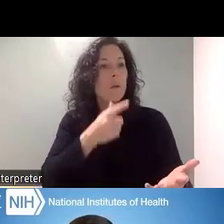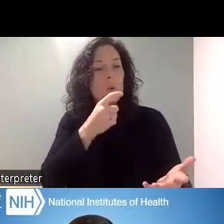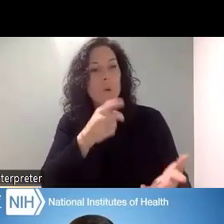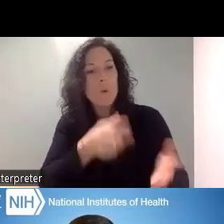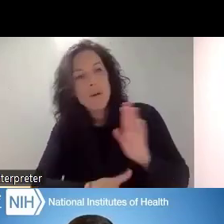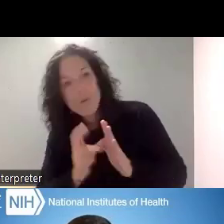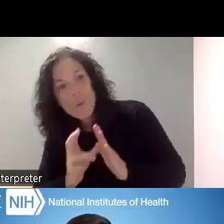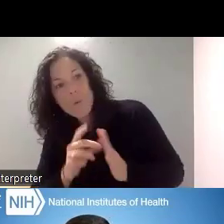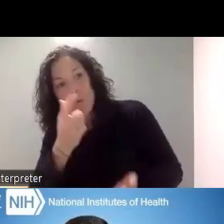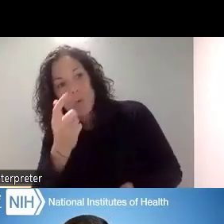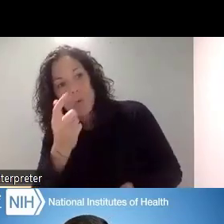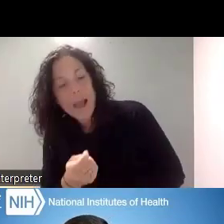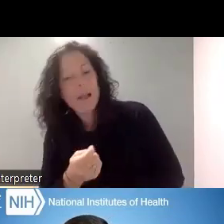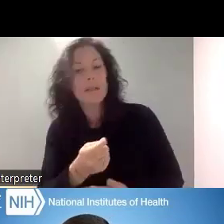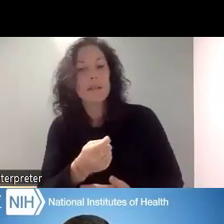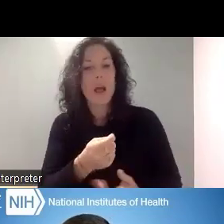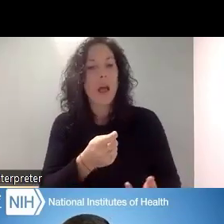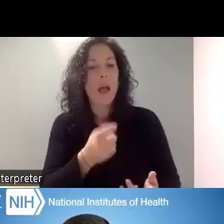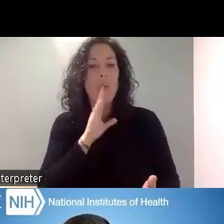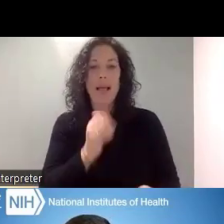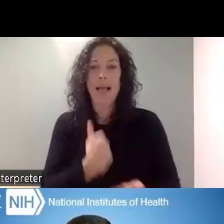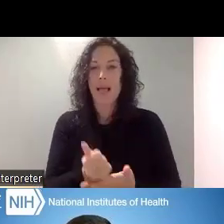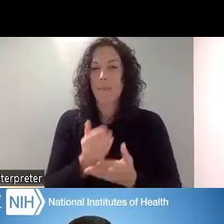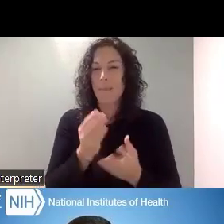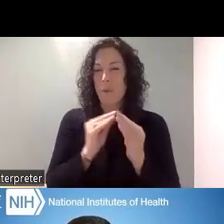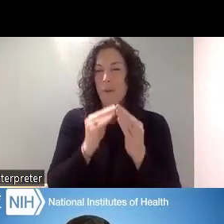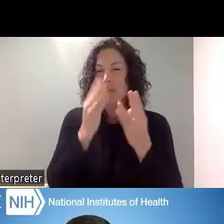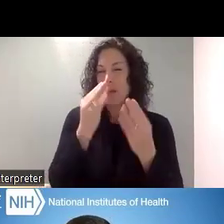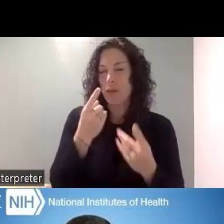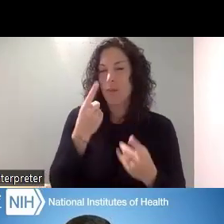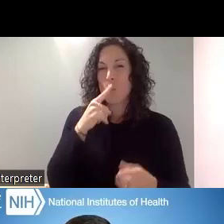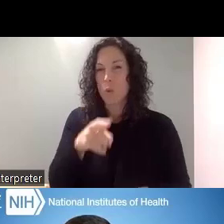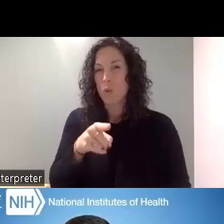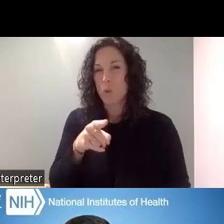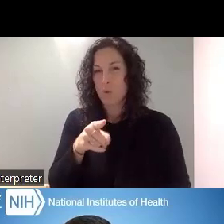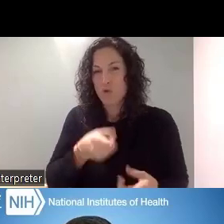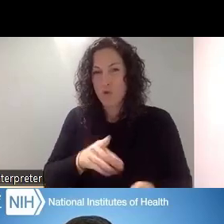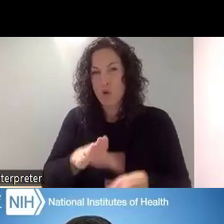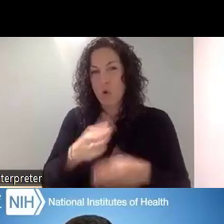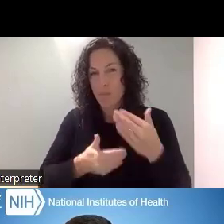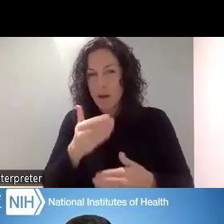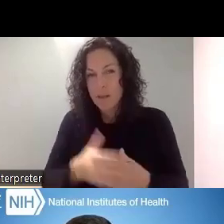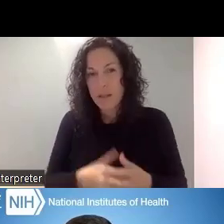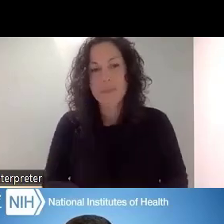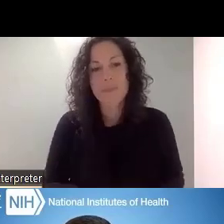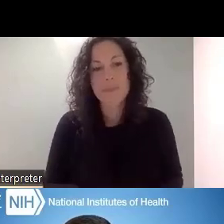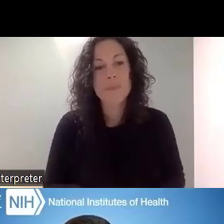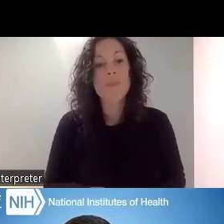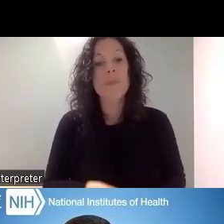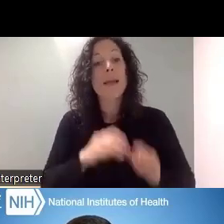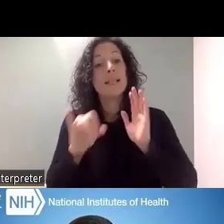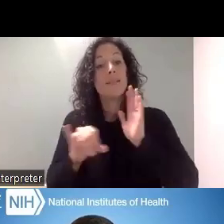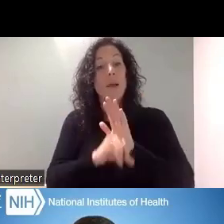as you target your particular application. It'll help you identify the most appropriate NIH institutes